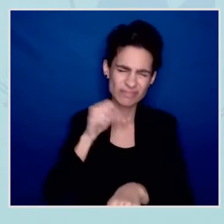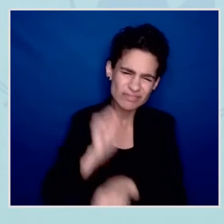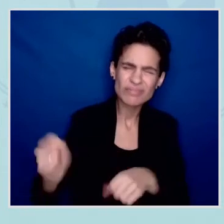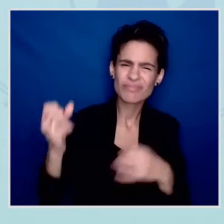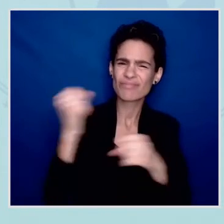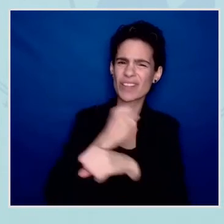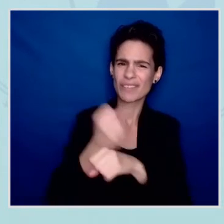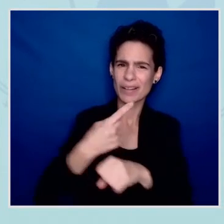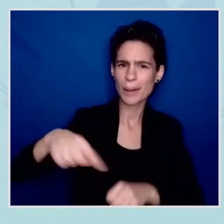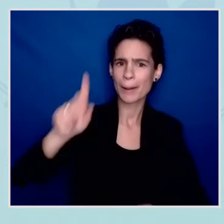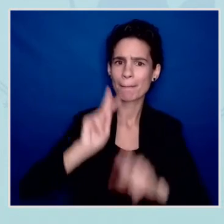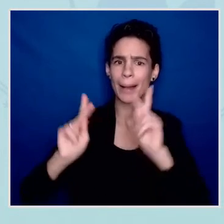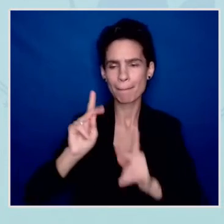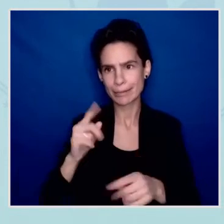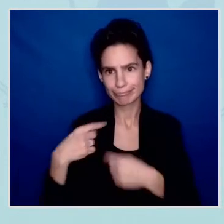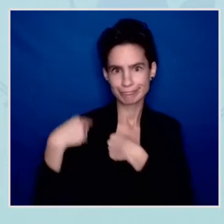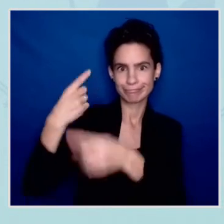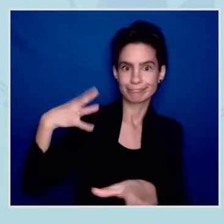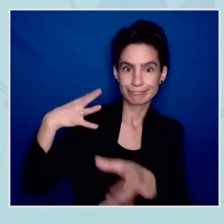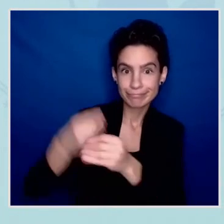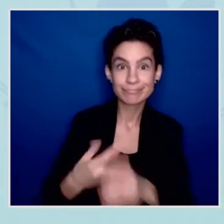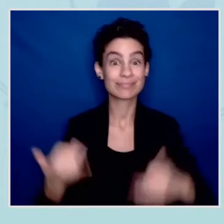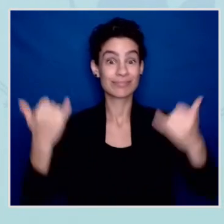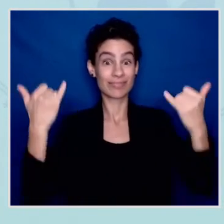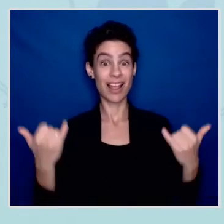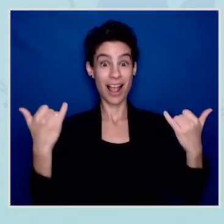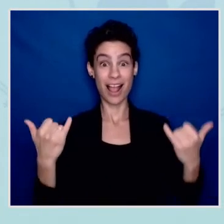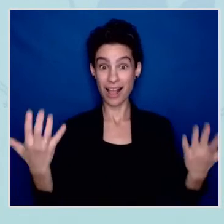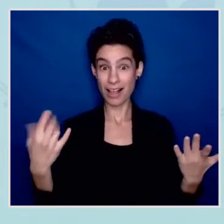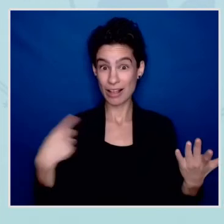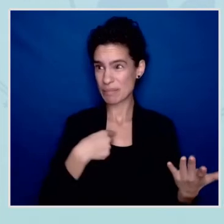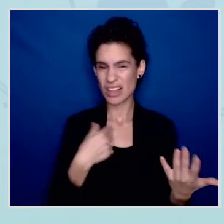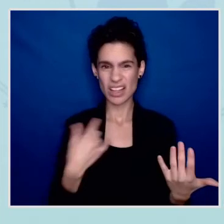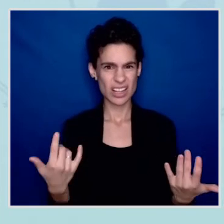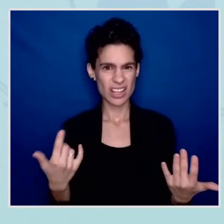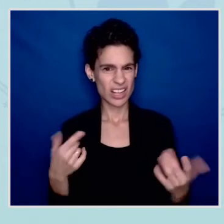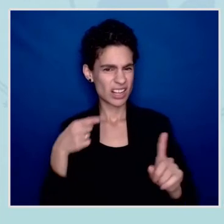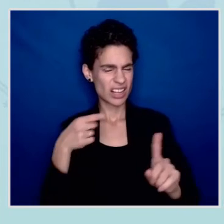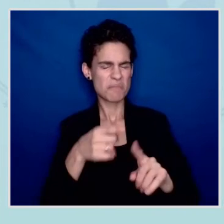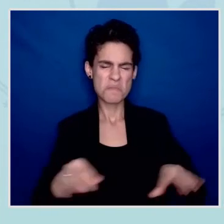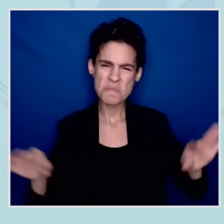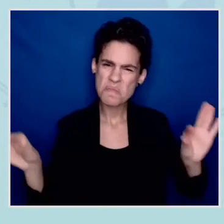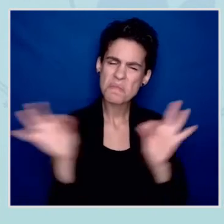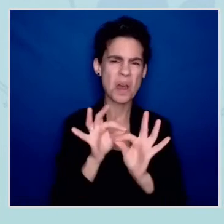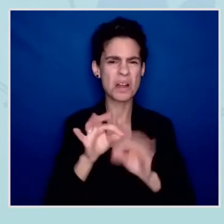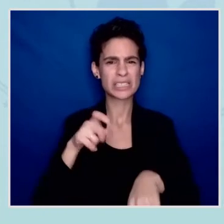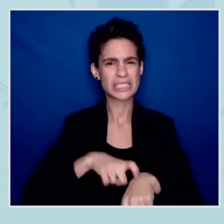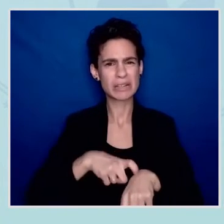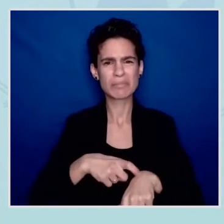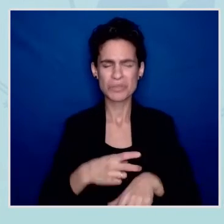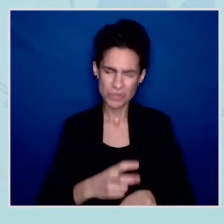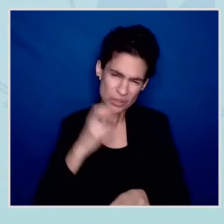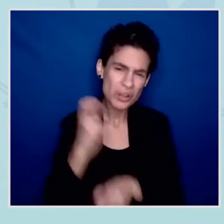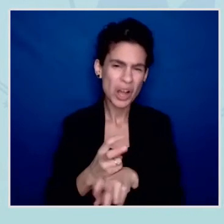WORKING MEN AND WOMEN AND THEIR FAMILIES. AND I THOUGHT FOR WORKING PEOPLE EVERY SINGLE DAY